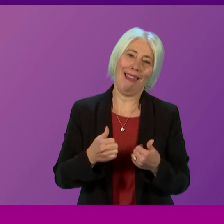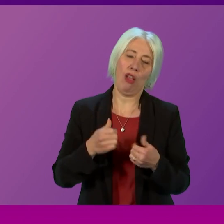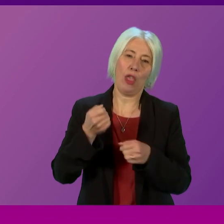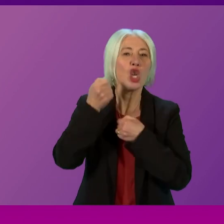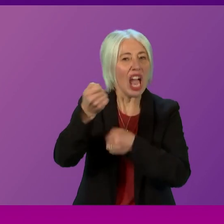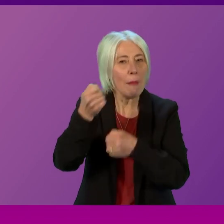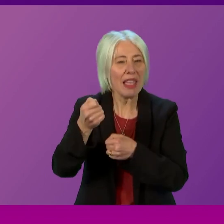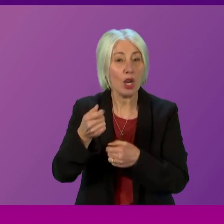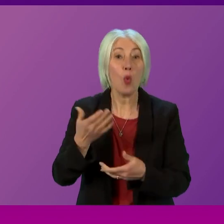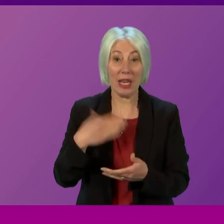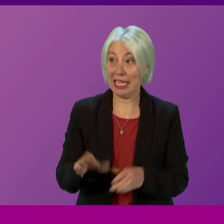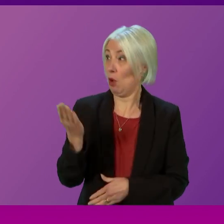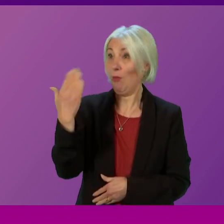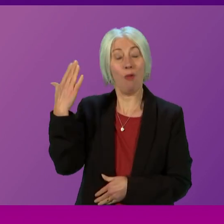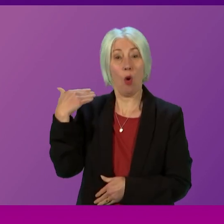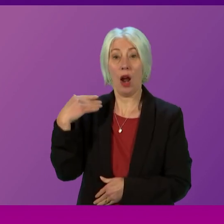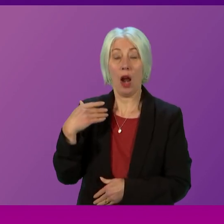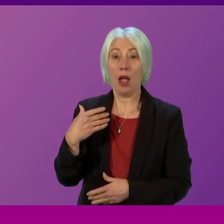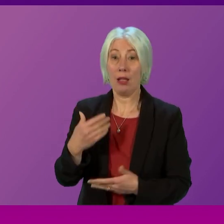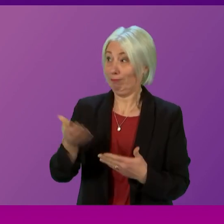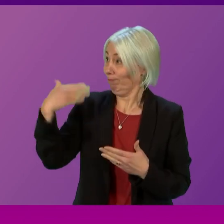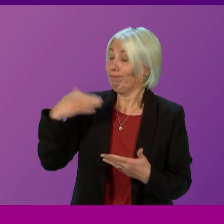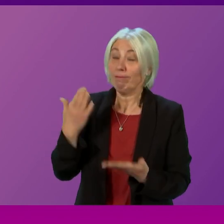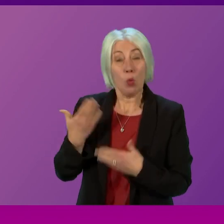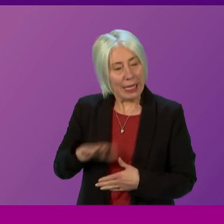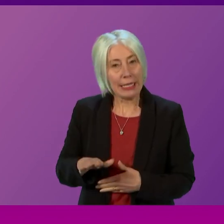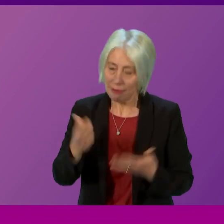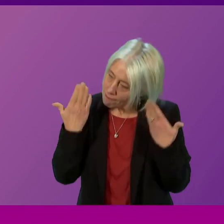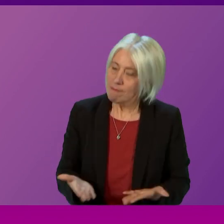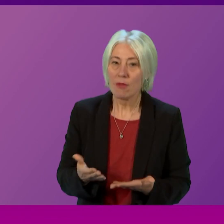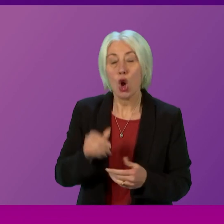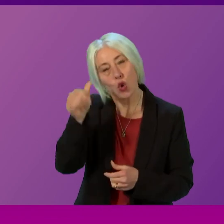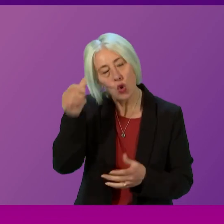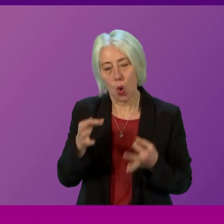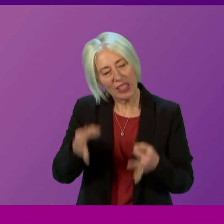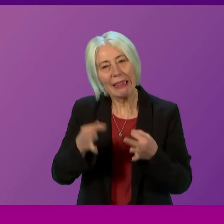champion—timeously. The First Minister knows that the delay is unacceptable.